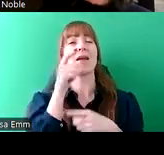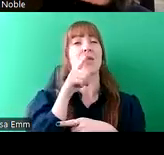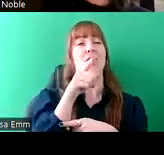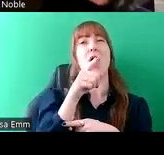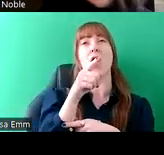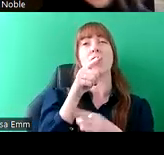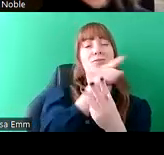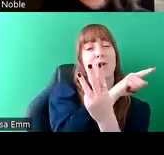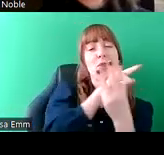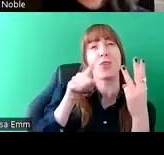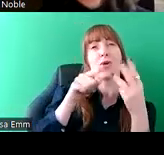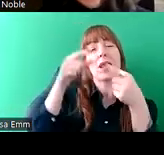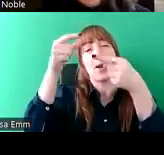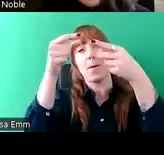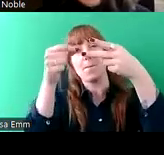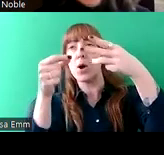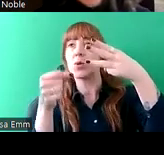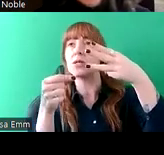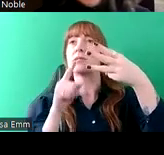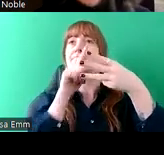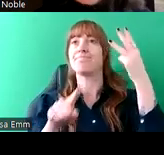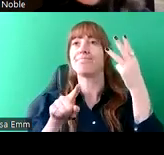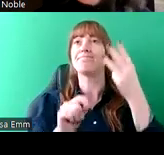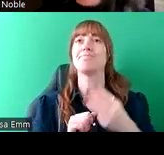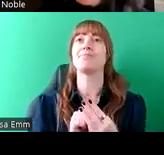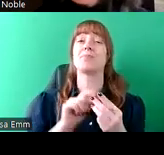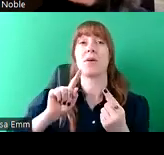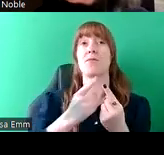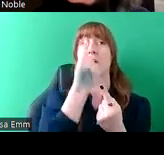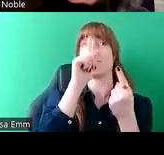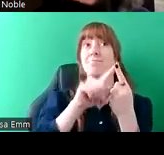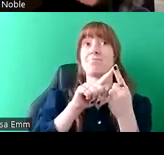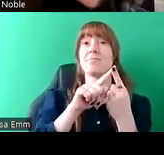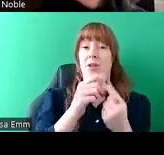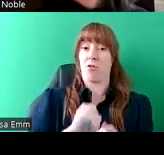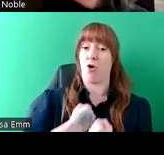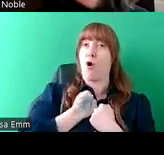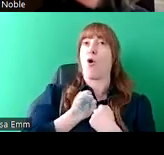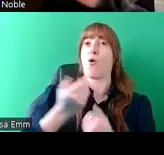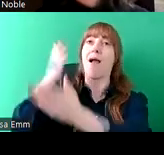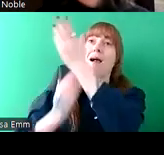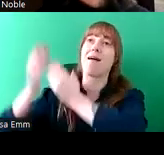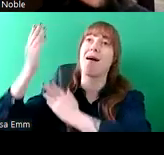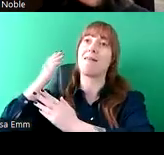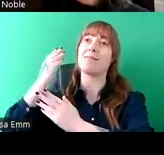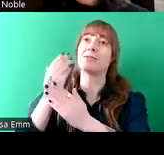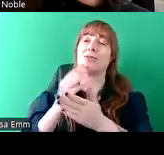key components. First of all, we have our own archives and our organisational records that